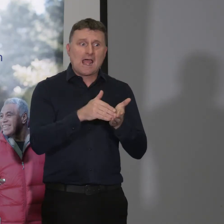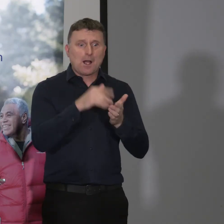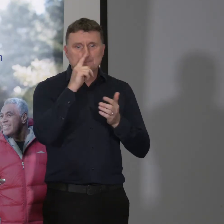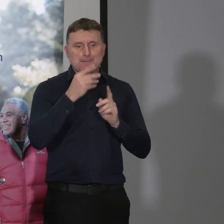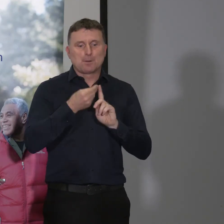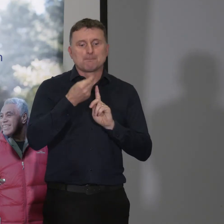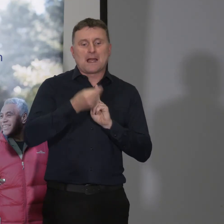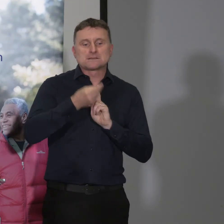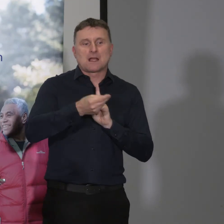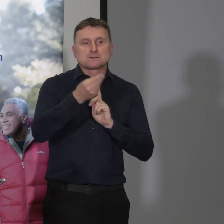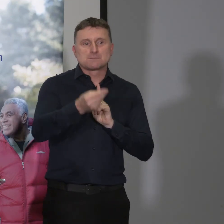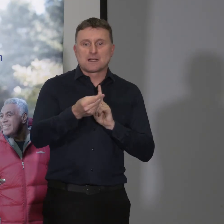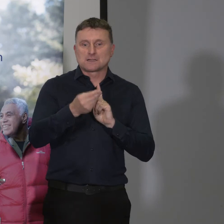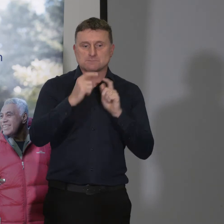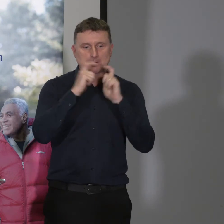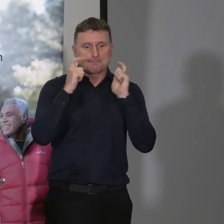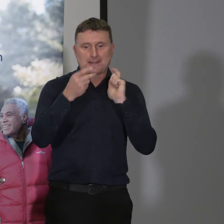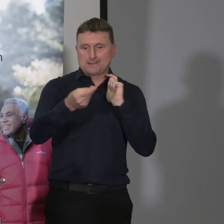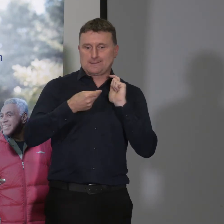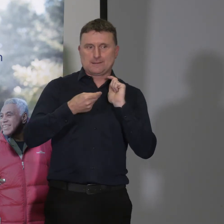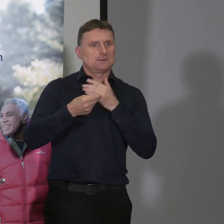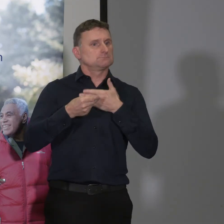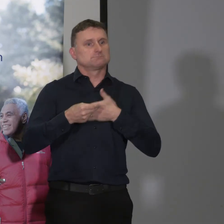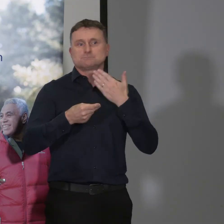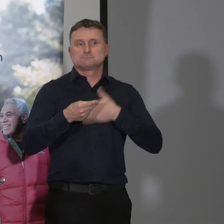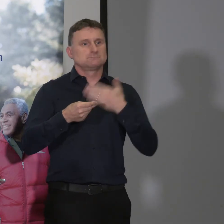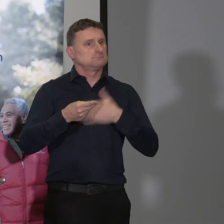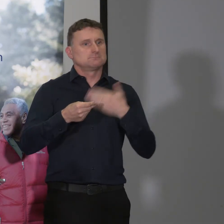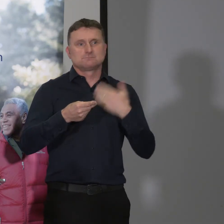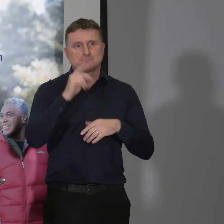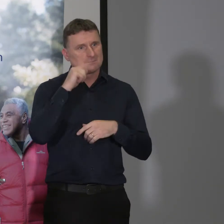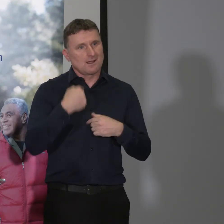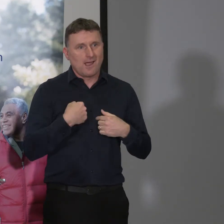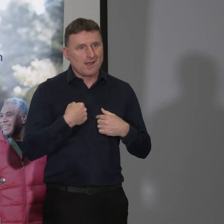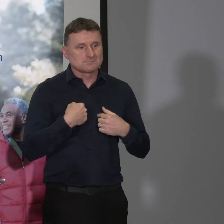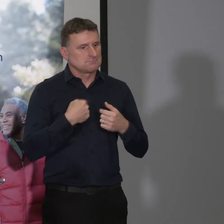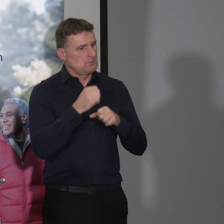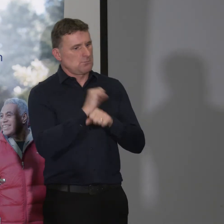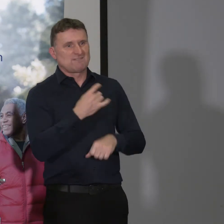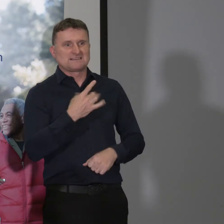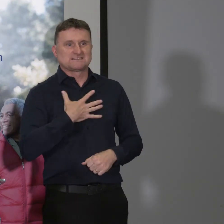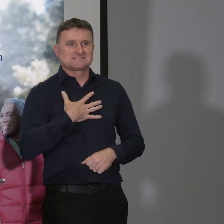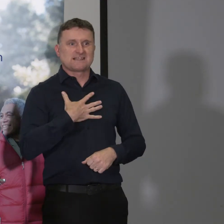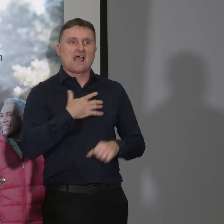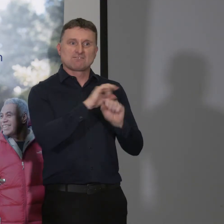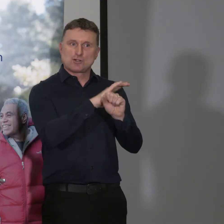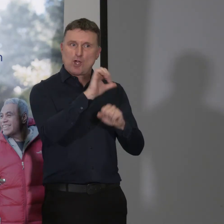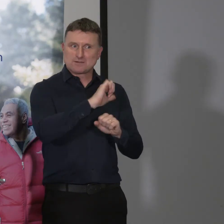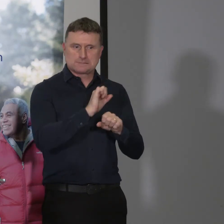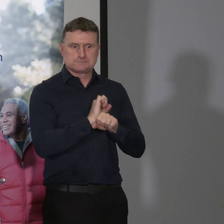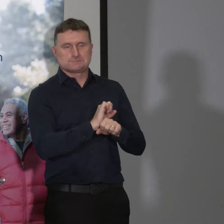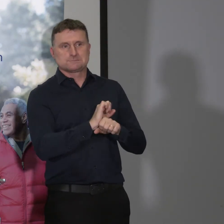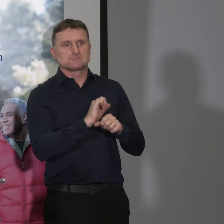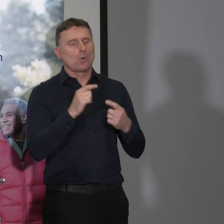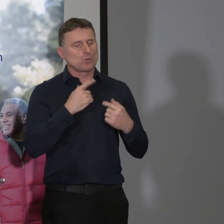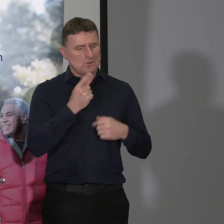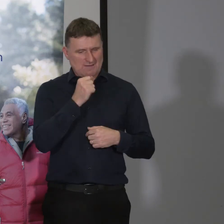protect you from catching